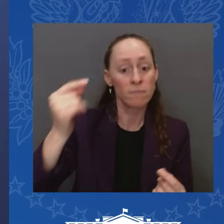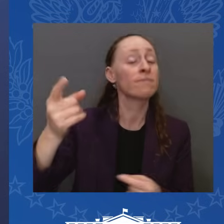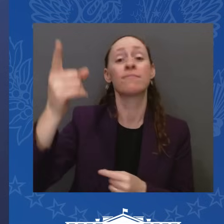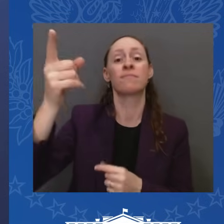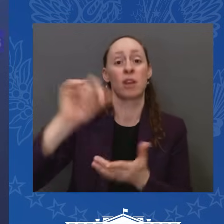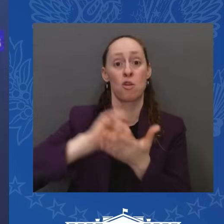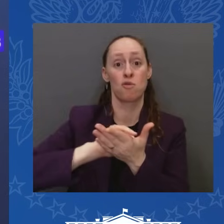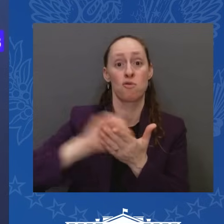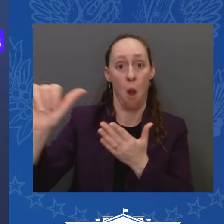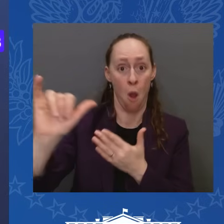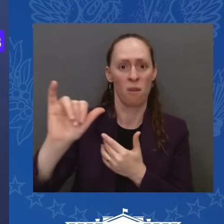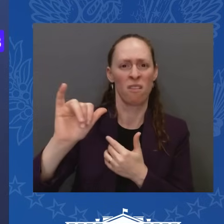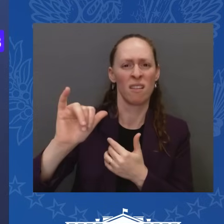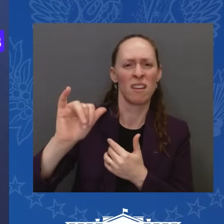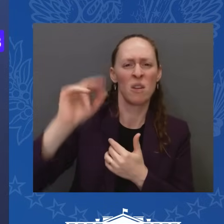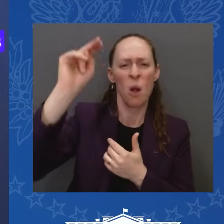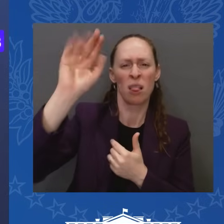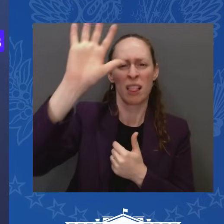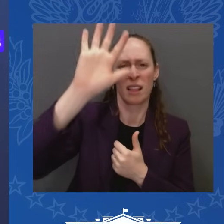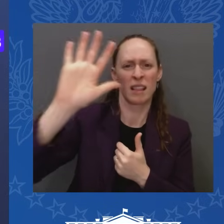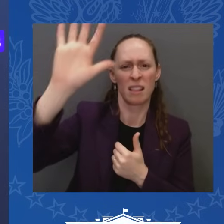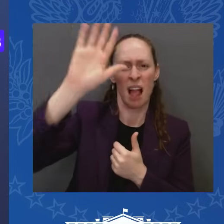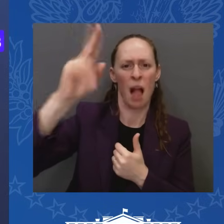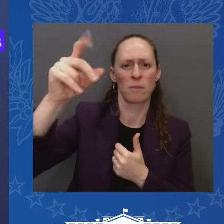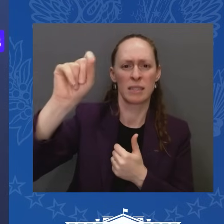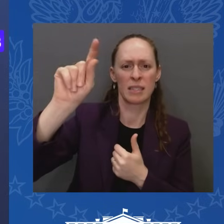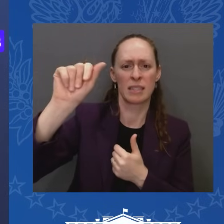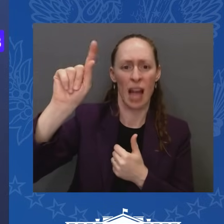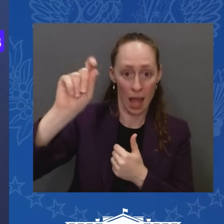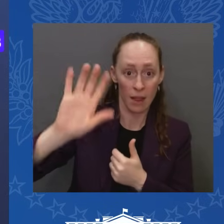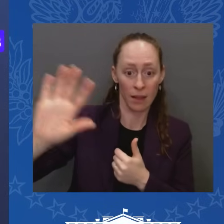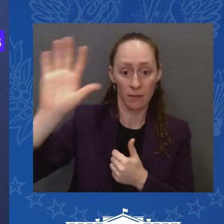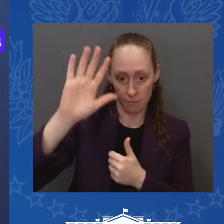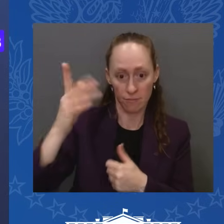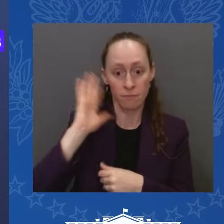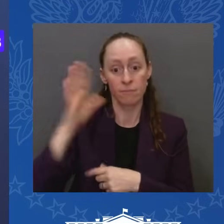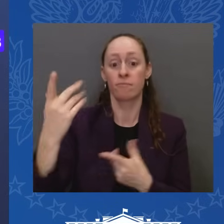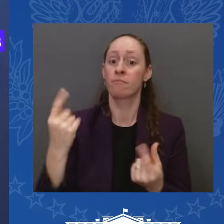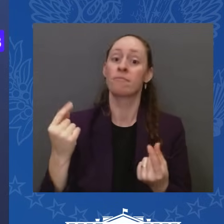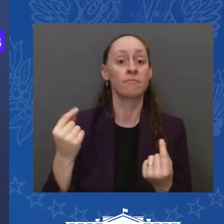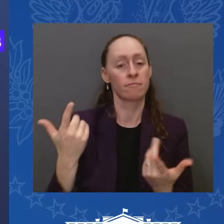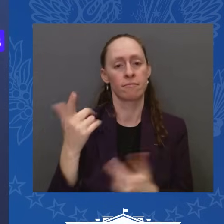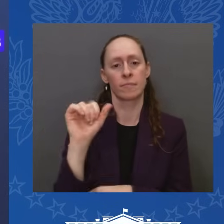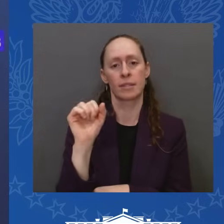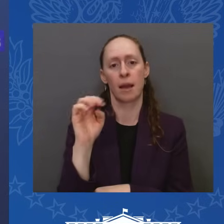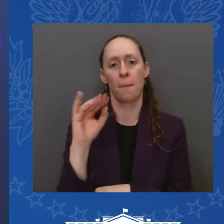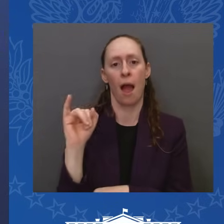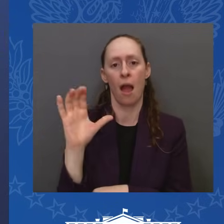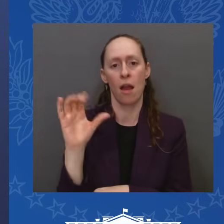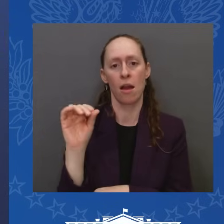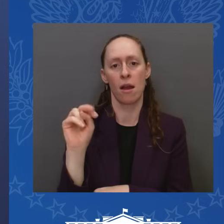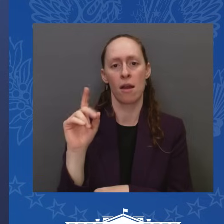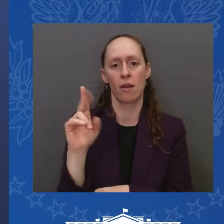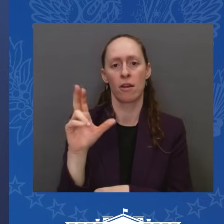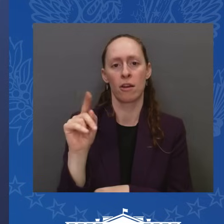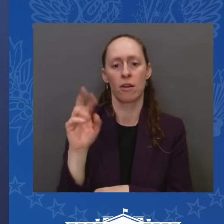which, by the way, has seen tens of billions of dollars -- billions of dollars -- in new investment because of the CHIPS and Science Act.